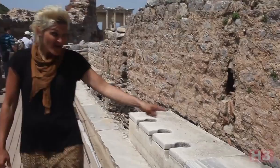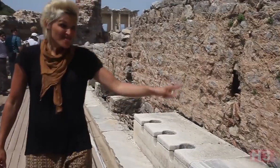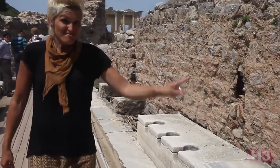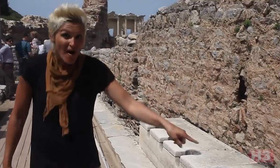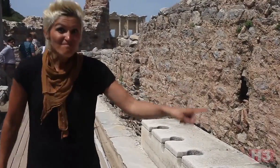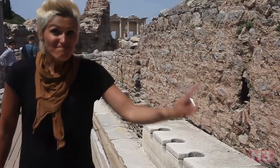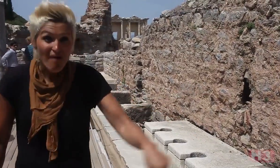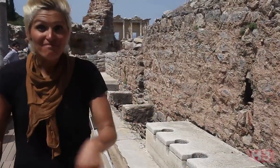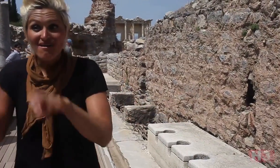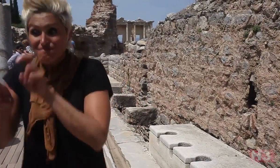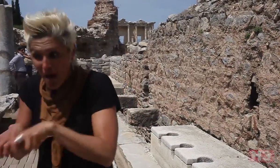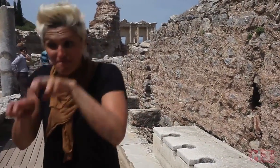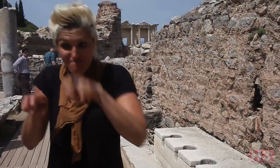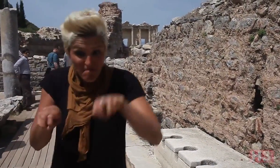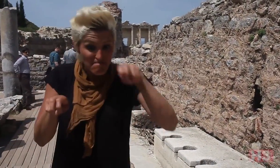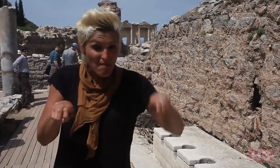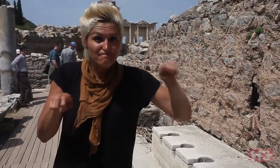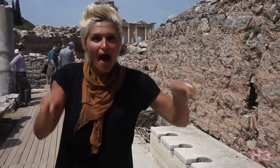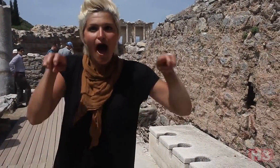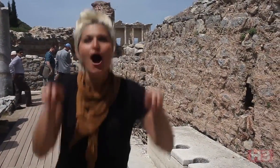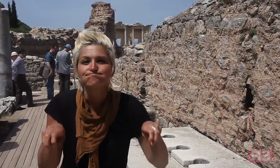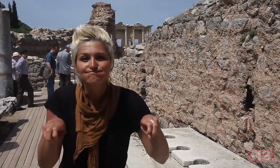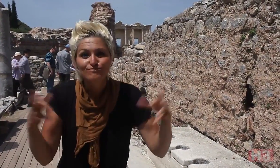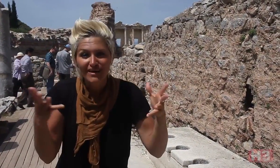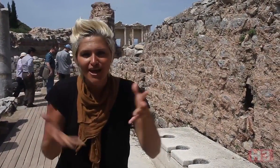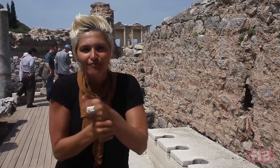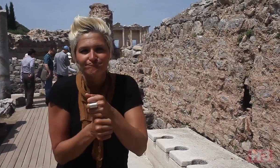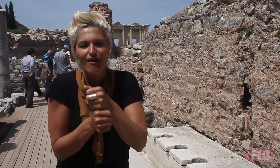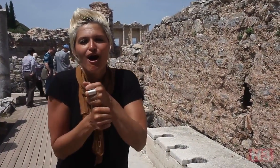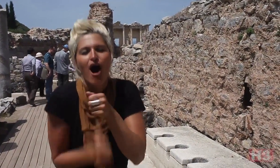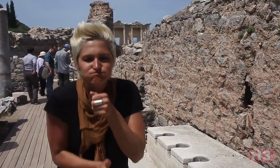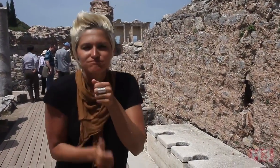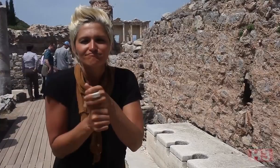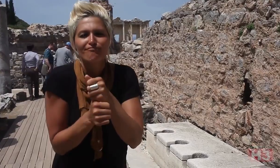See the seats in a row. Why?